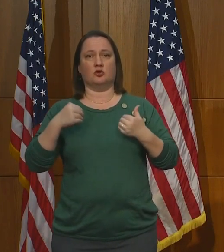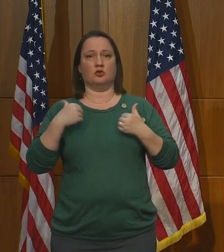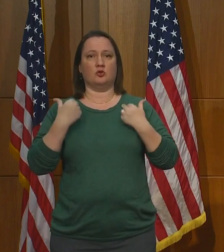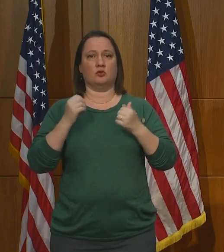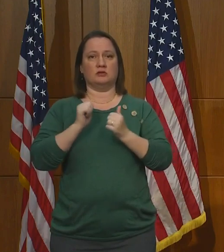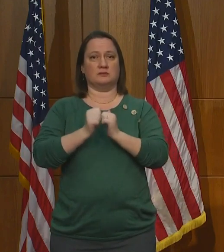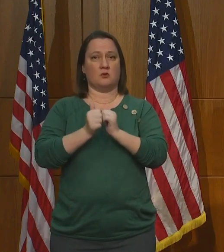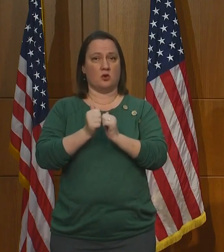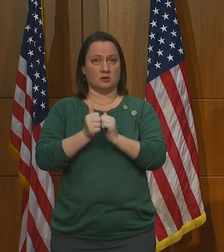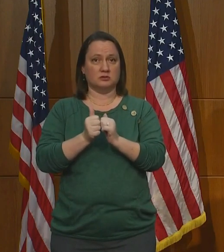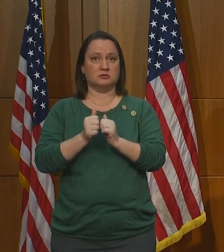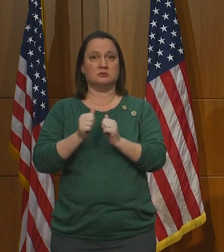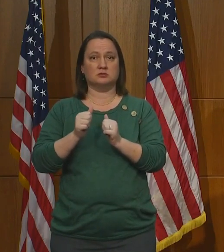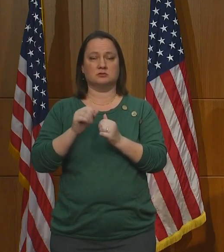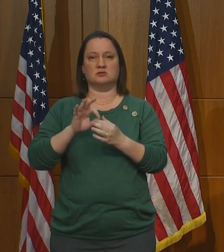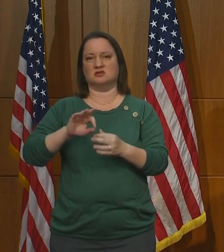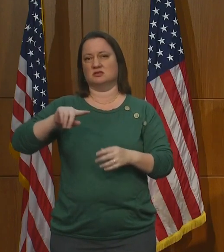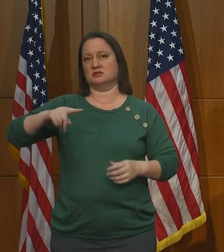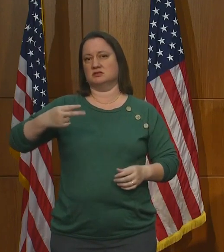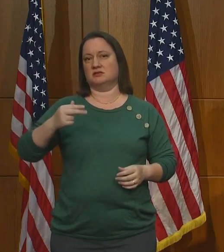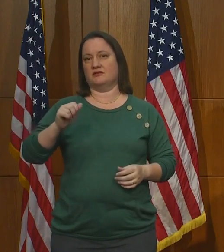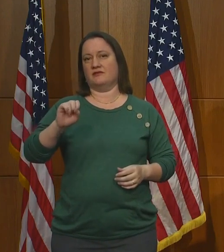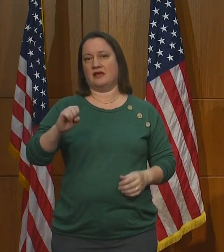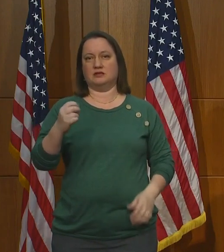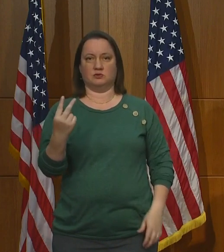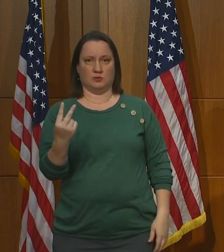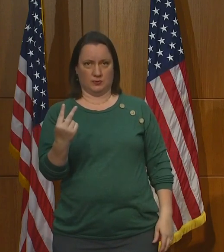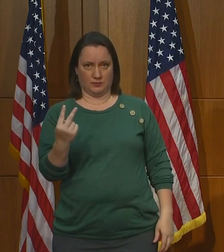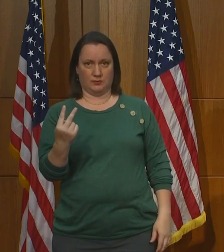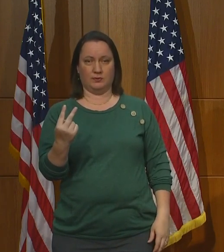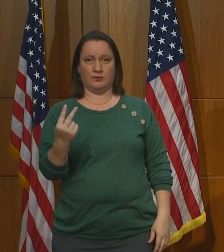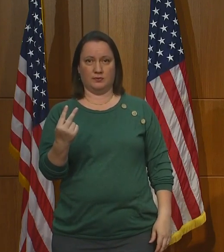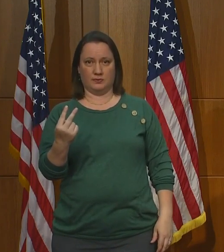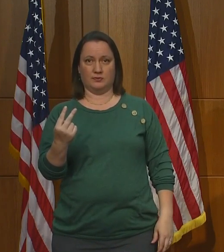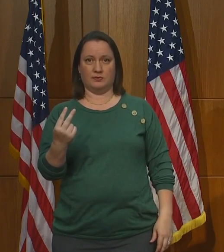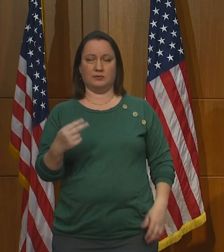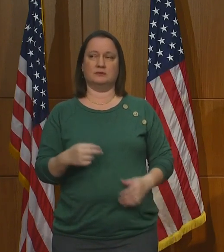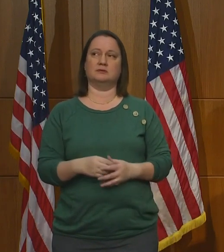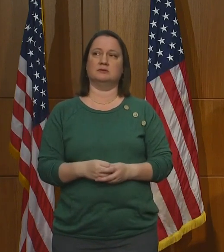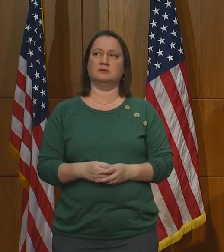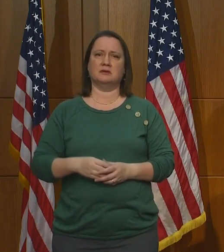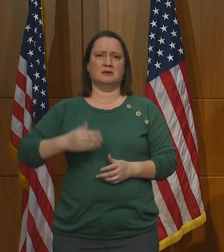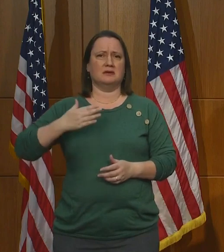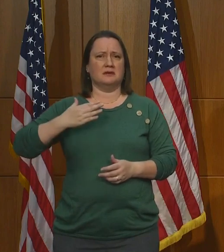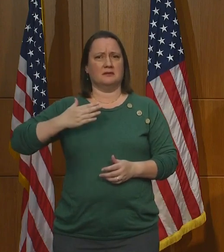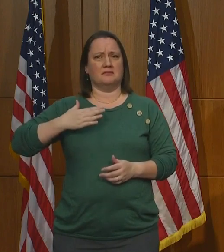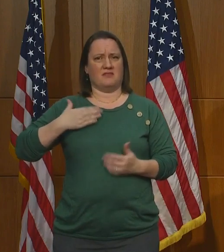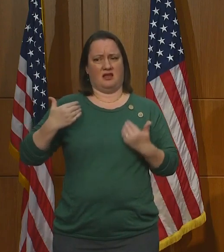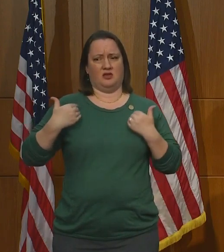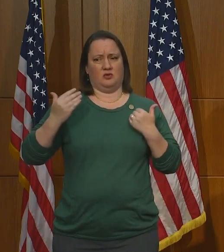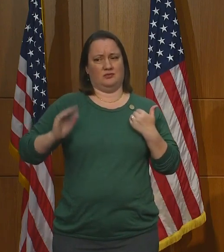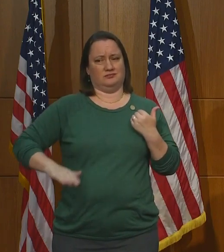GUIDANCE AROUND USE SPORTS IN